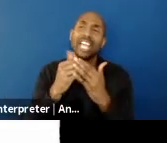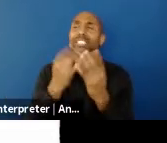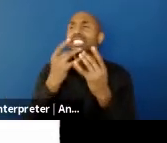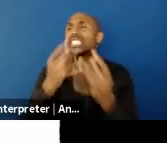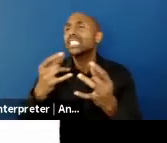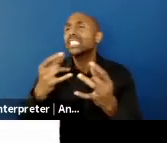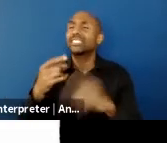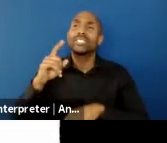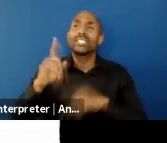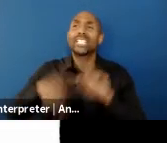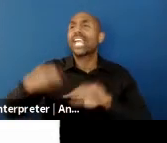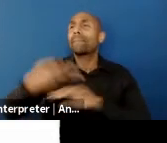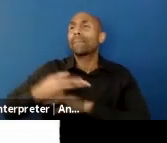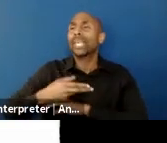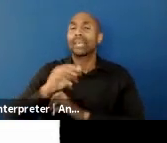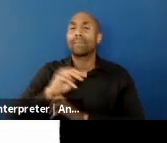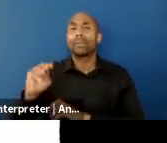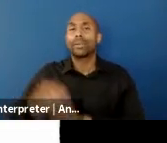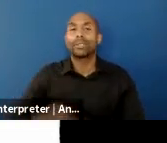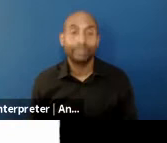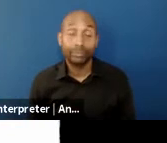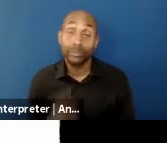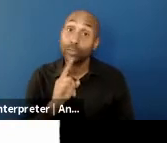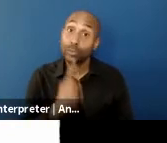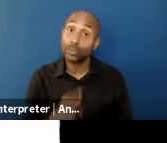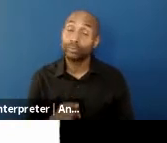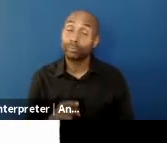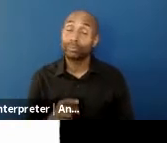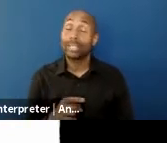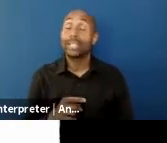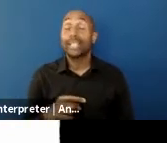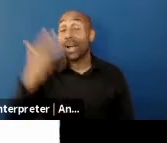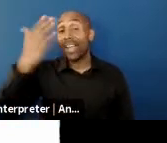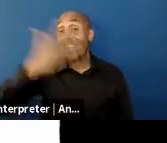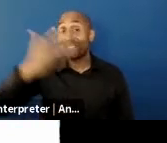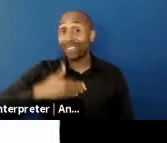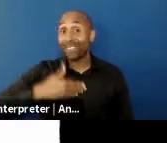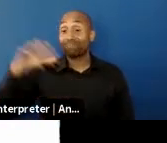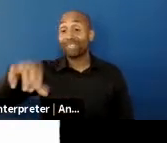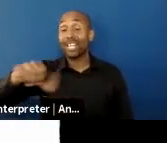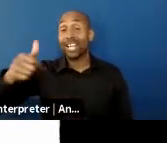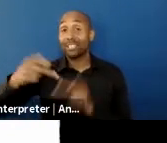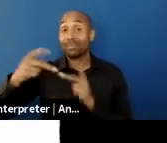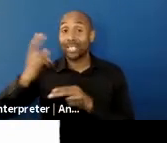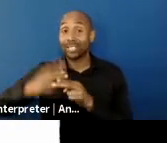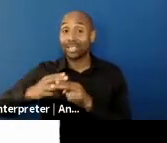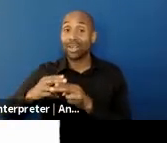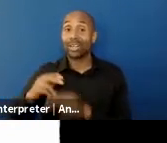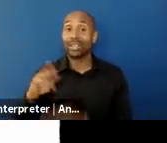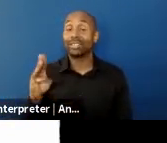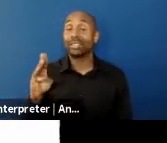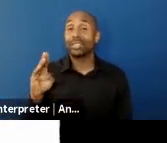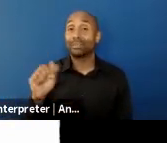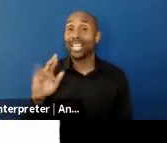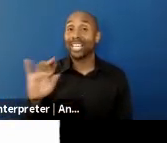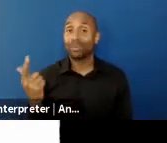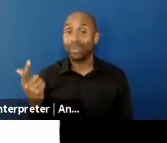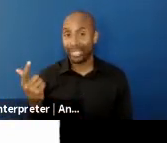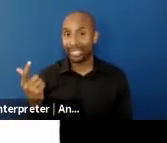Fried shrimp takes me to the next part of my story. My parents separated when I was young. My experience with each was separate.